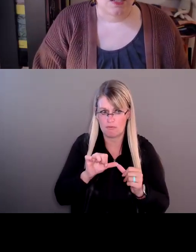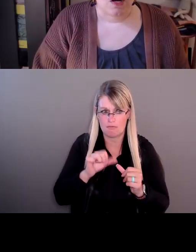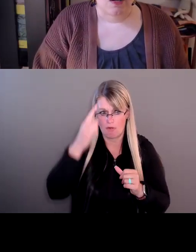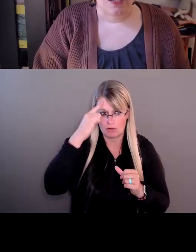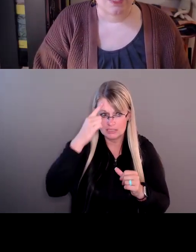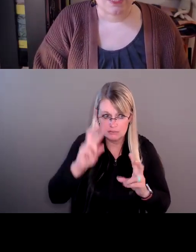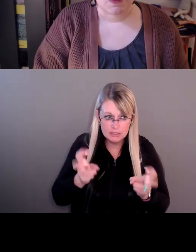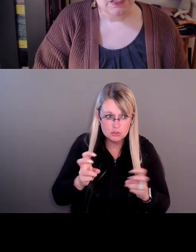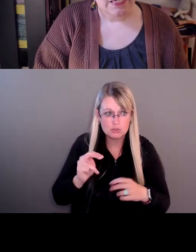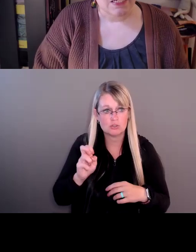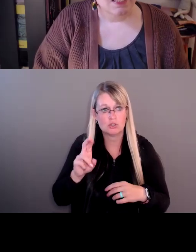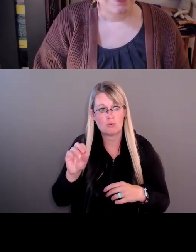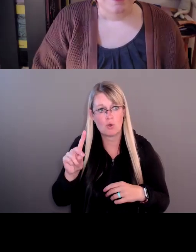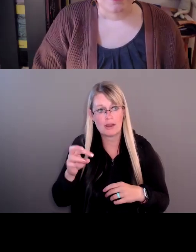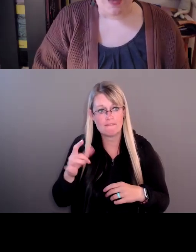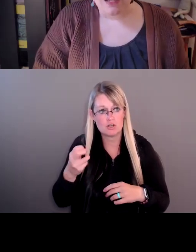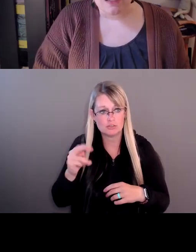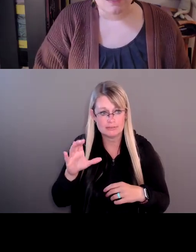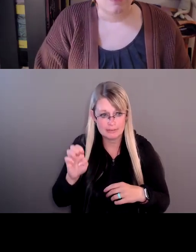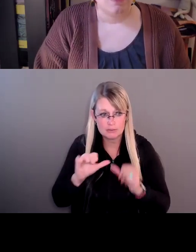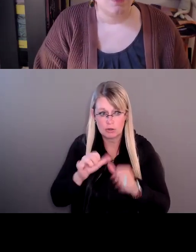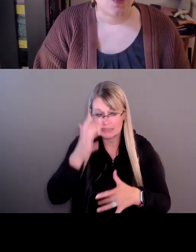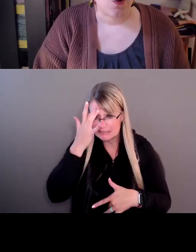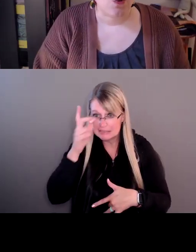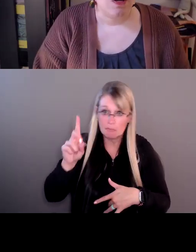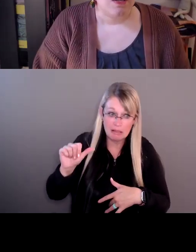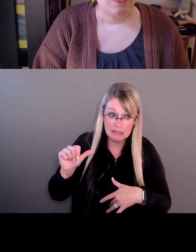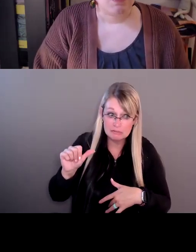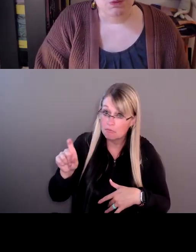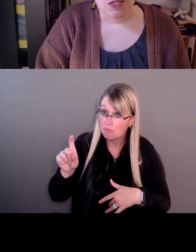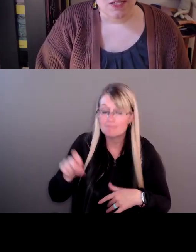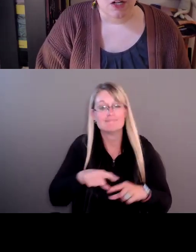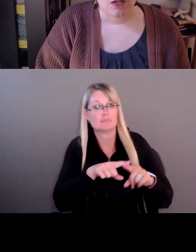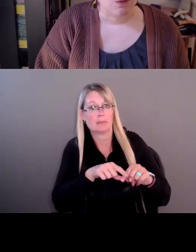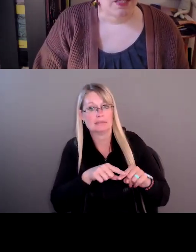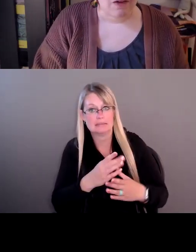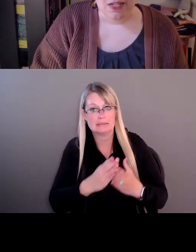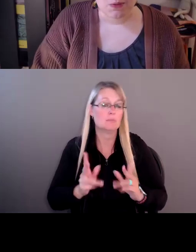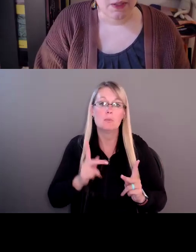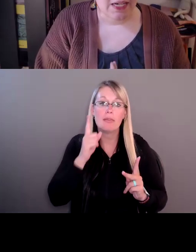and chronic disabilities? It depends? Some people consider what they have a disability,